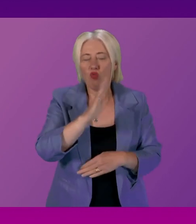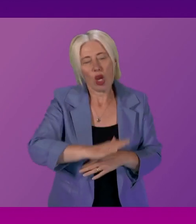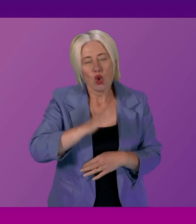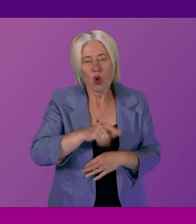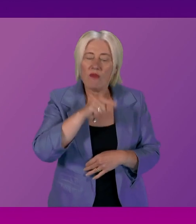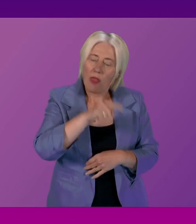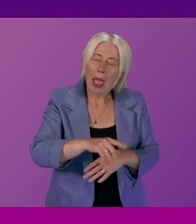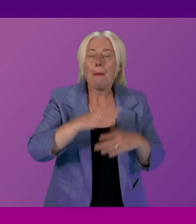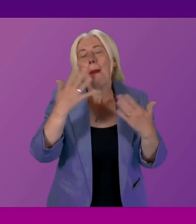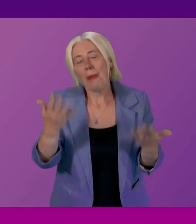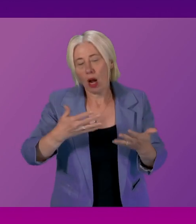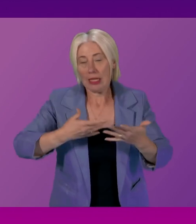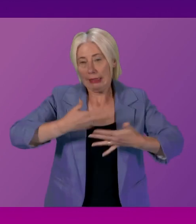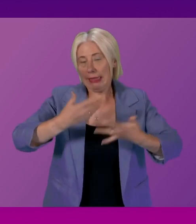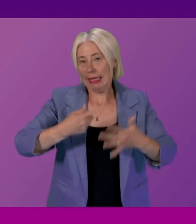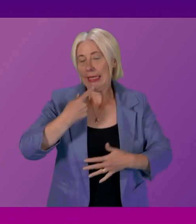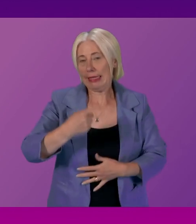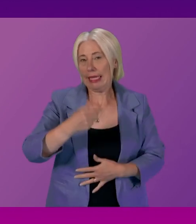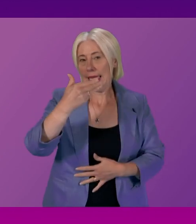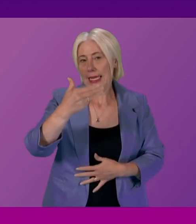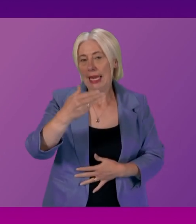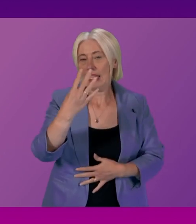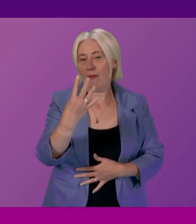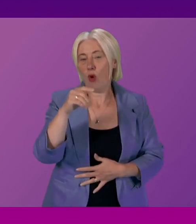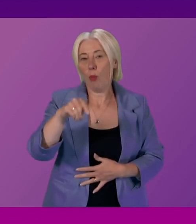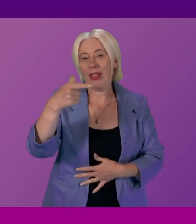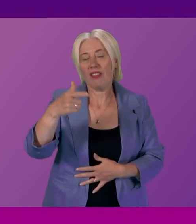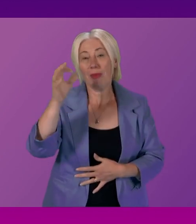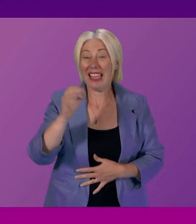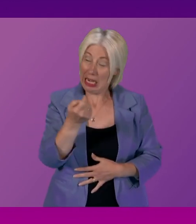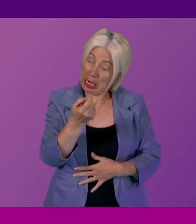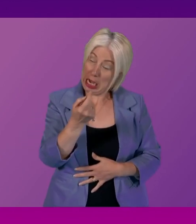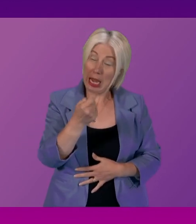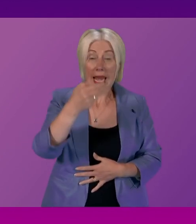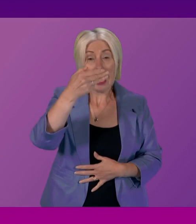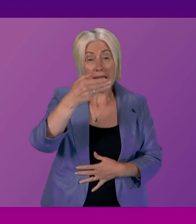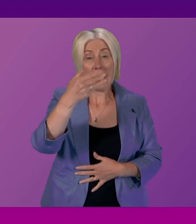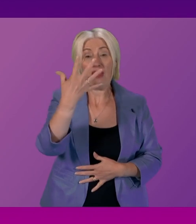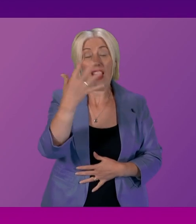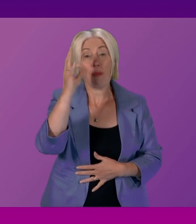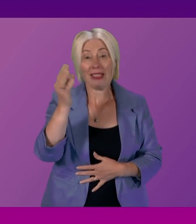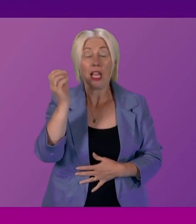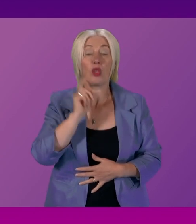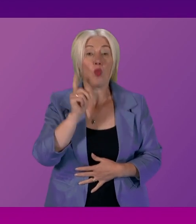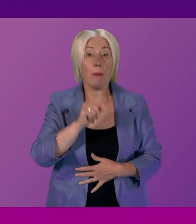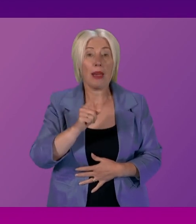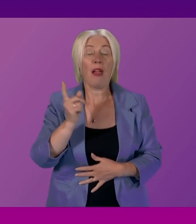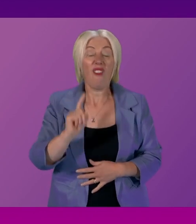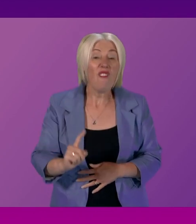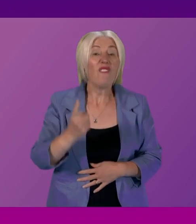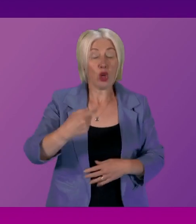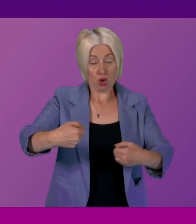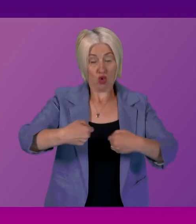They show that 94.7 per cent are receiving their first treatment for ovarian cancer within